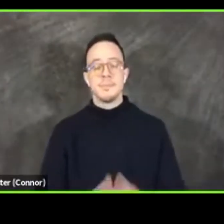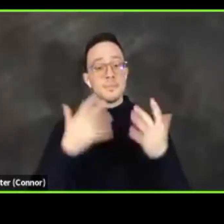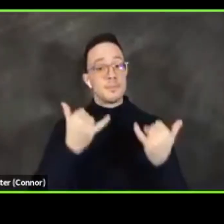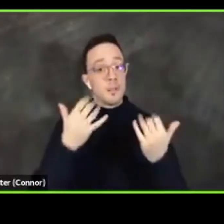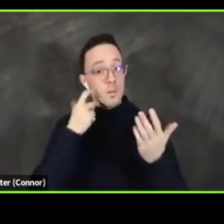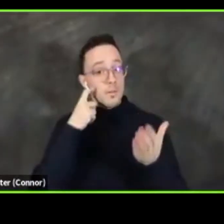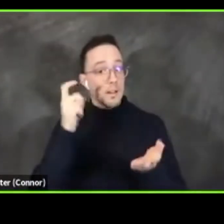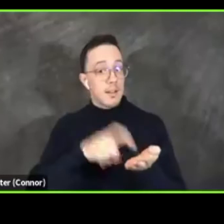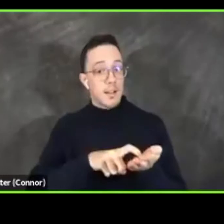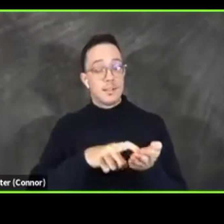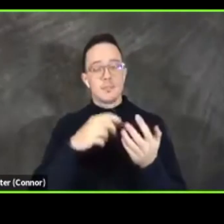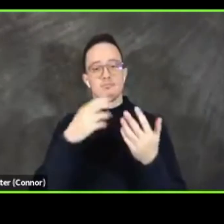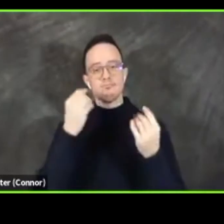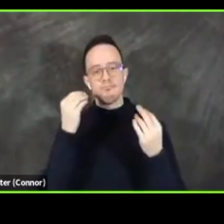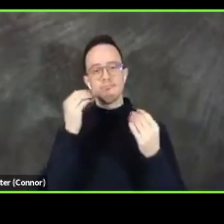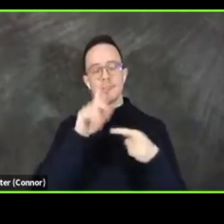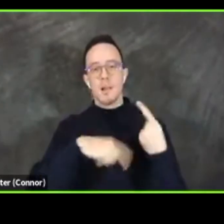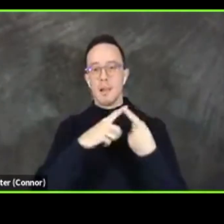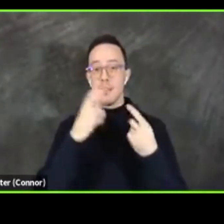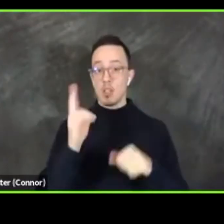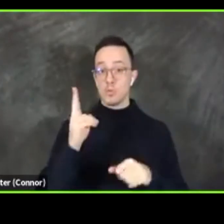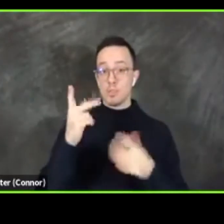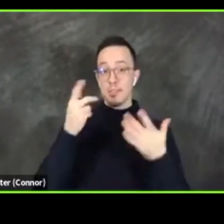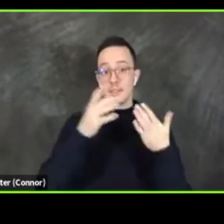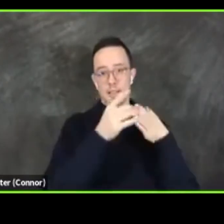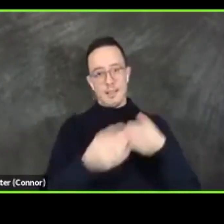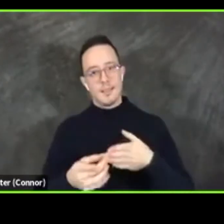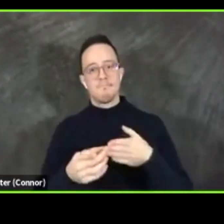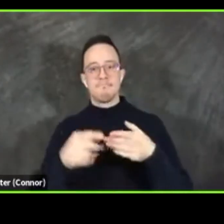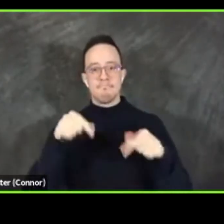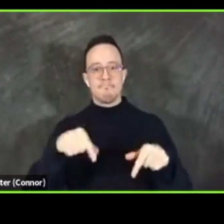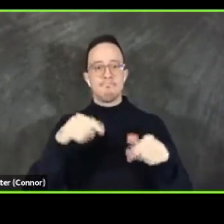THAT HAVE LED US TO TODAY. WE ENCOURAGE YOU TO PARTICIPATE IN THIS ACKNOWLEDGMENT. WITH US,